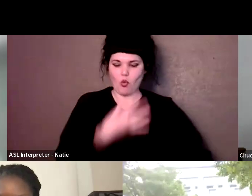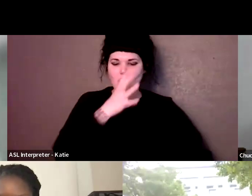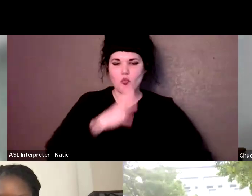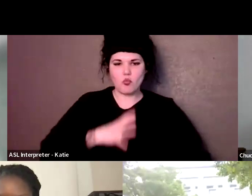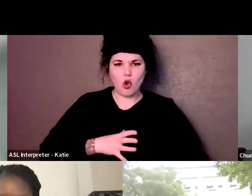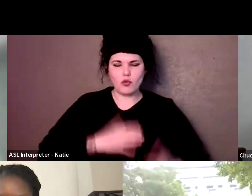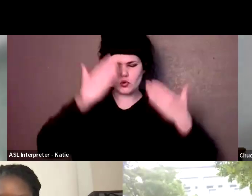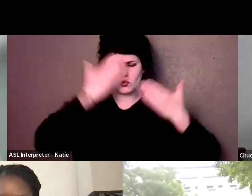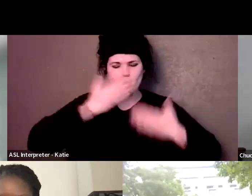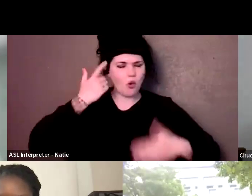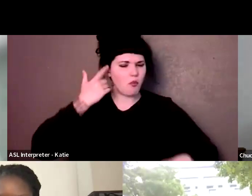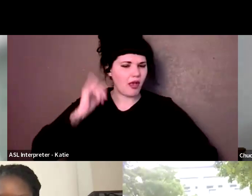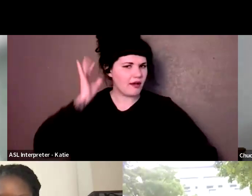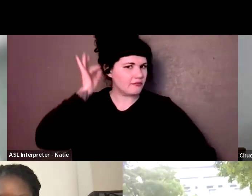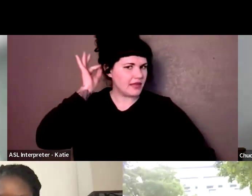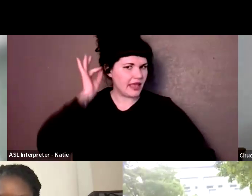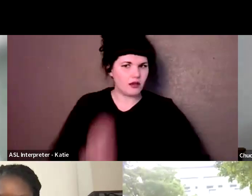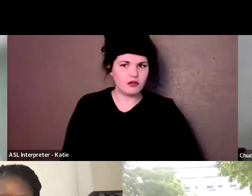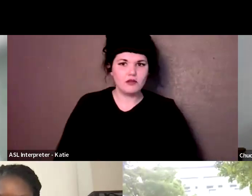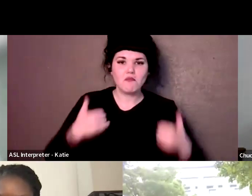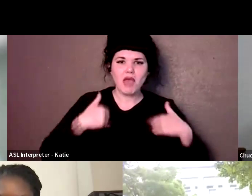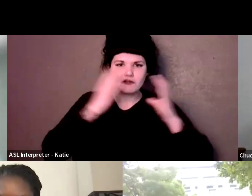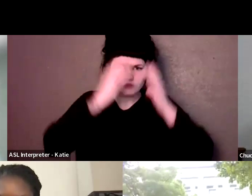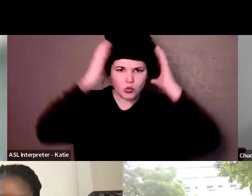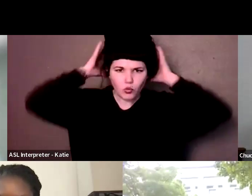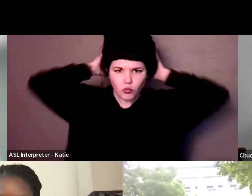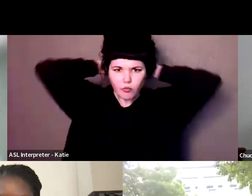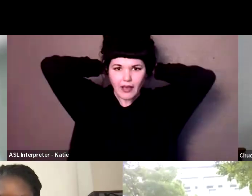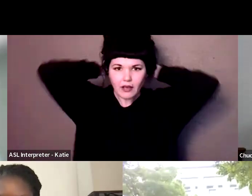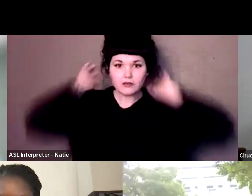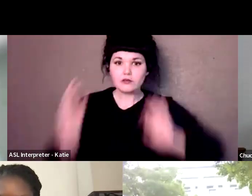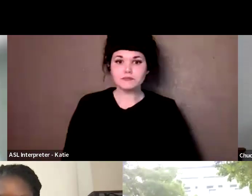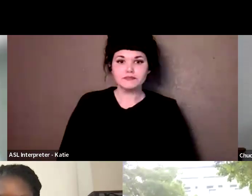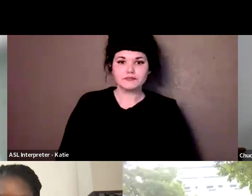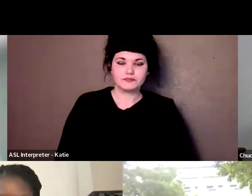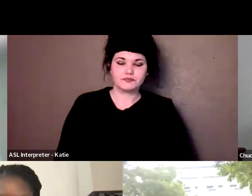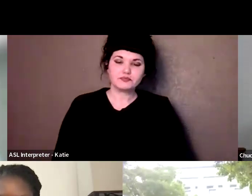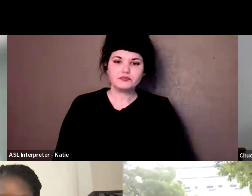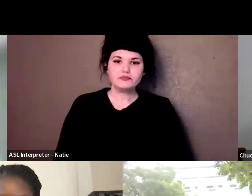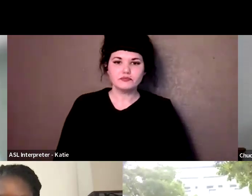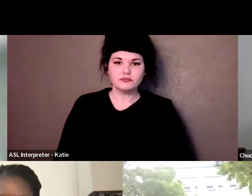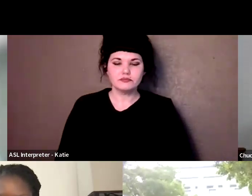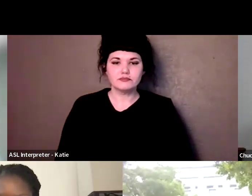back into a shoulder length ponytail, and I'm wearing light blue cat eye glasses, and a brown